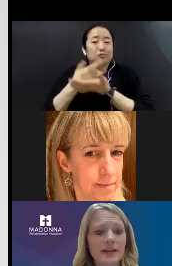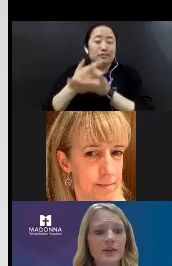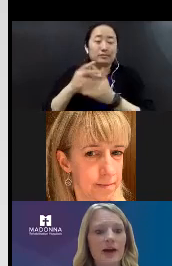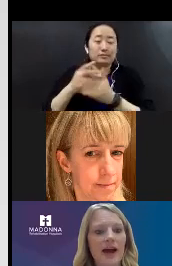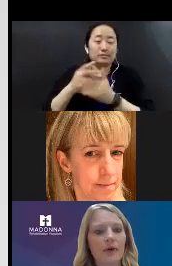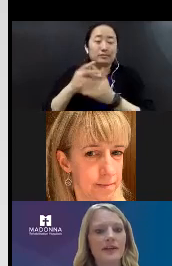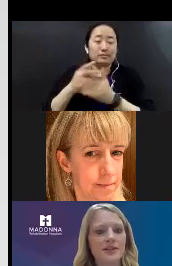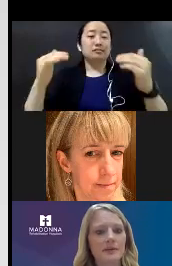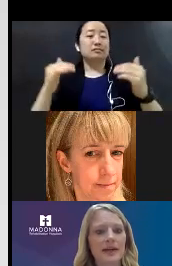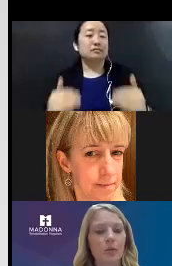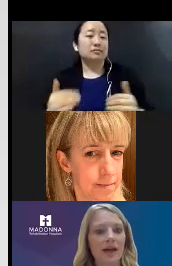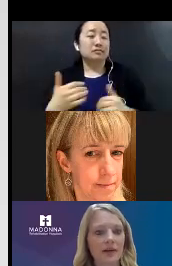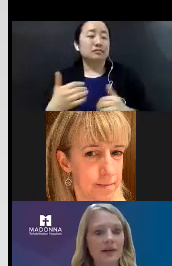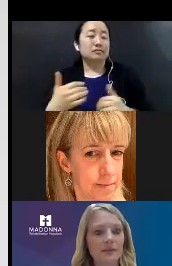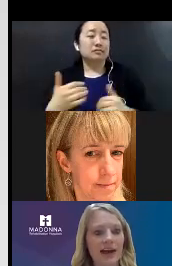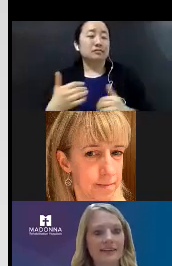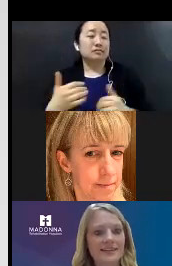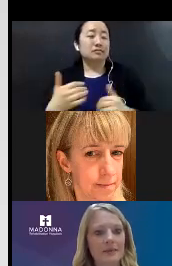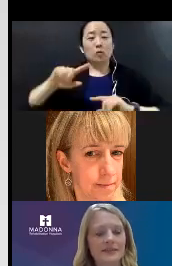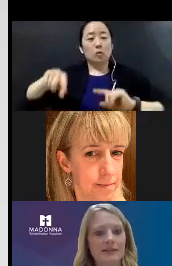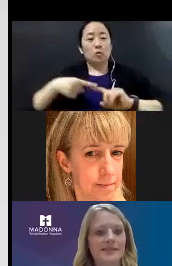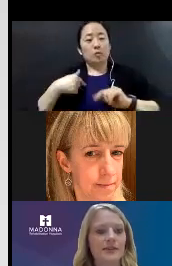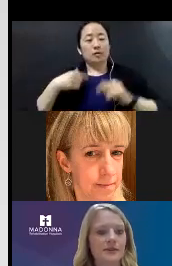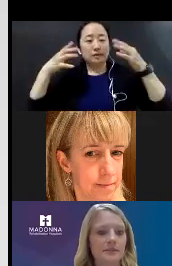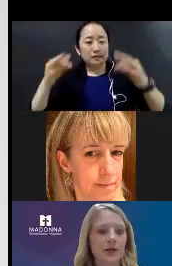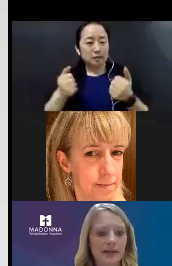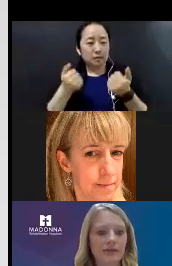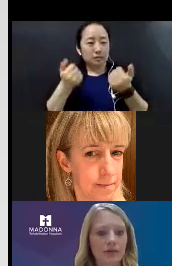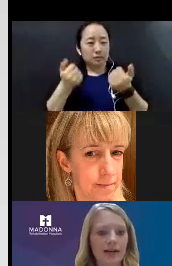WE WILL TELL YOU HOW WE WILL DETERMINE HOW WHEN WE WILL APPLY THIS SERVICE AND WHO IS APPROPRIATE FOR